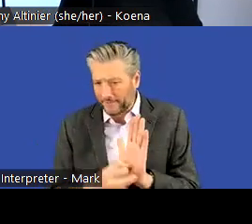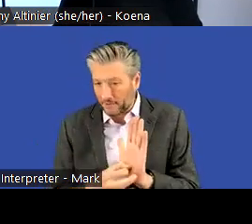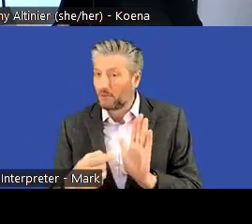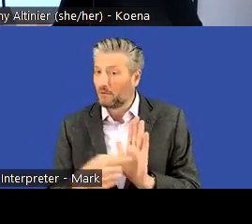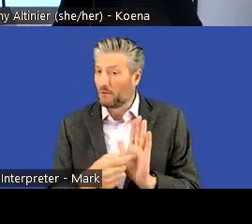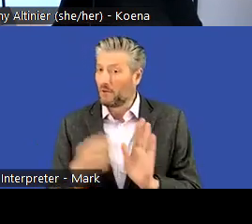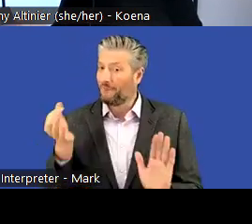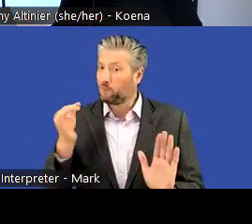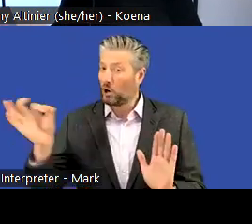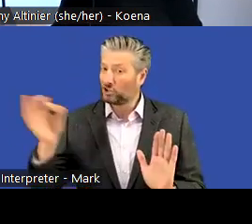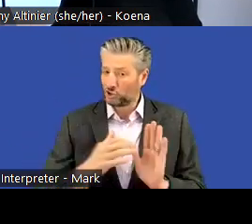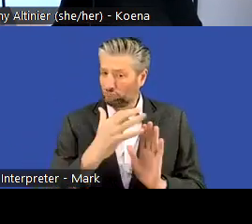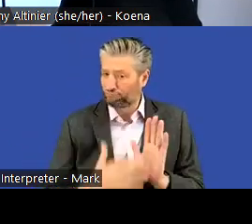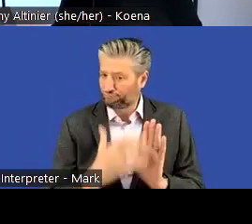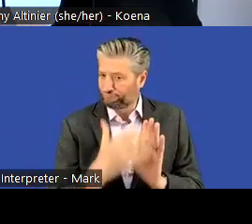to apply those guidelines.